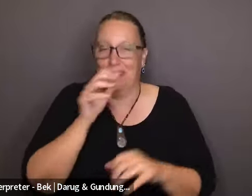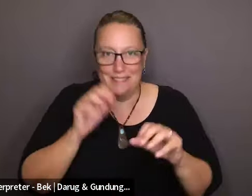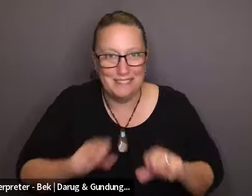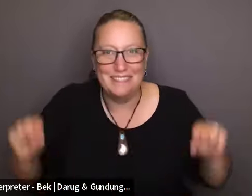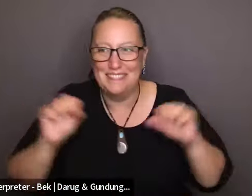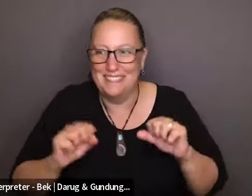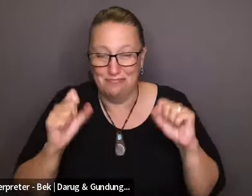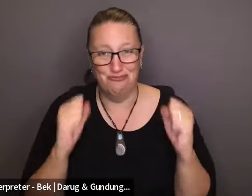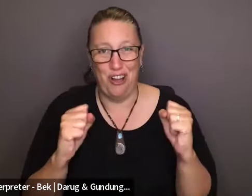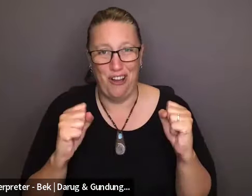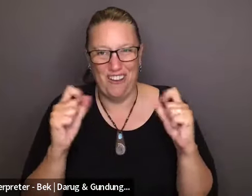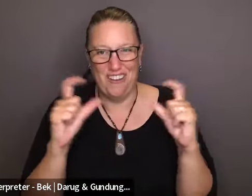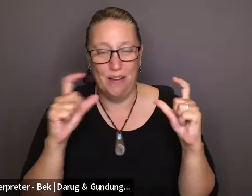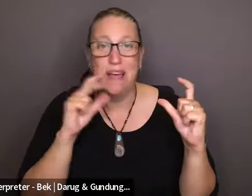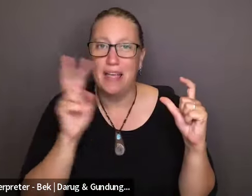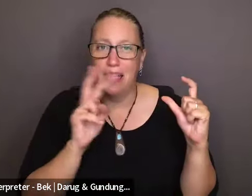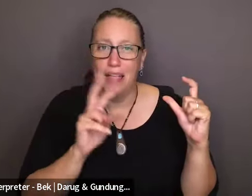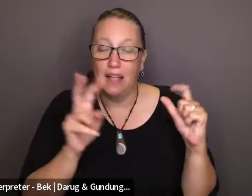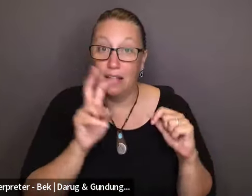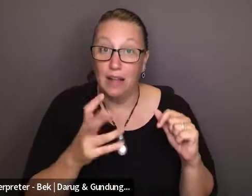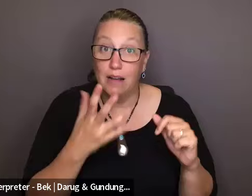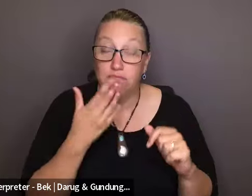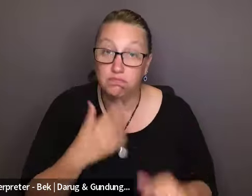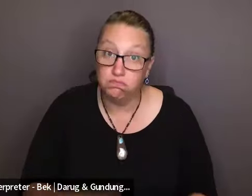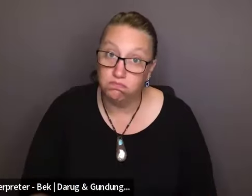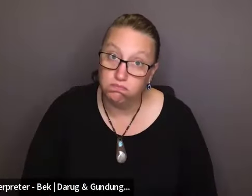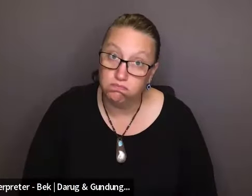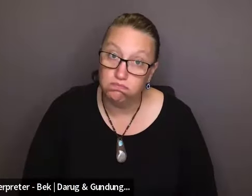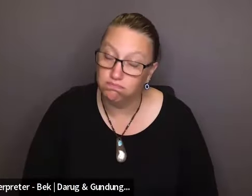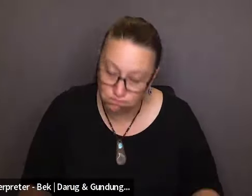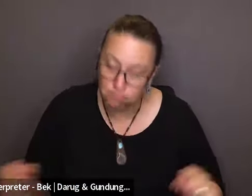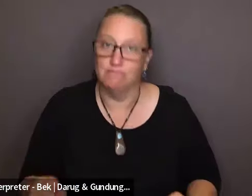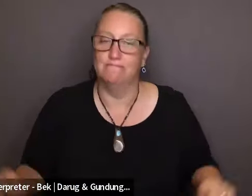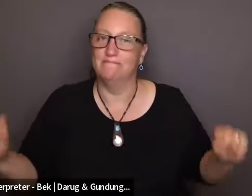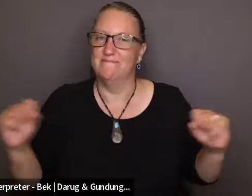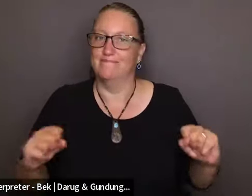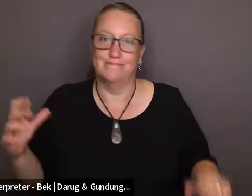dollar figures to think about. You might need a quick hit